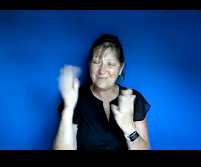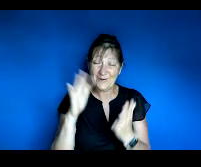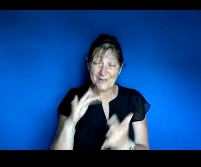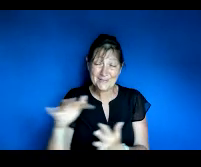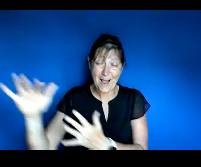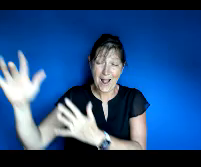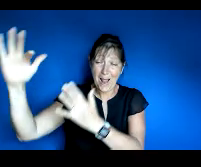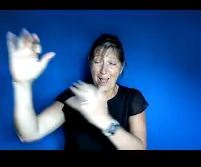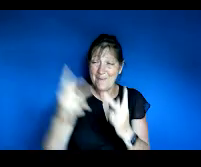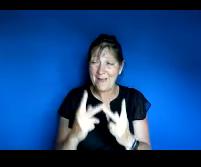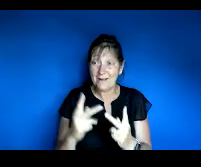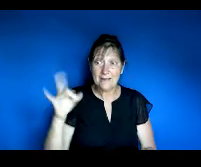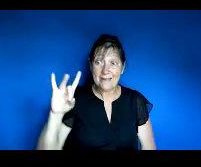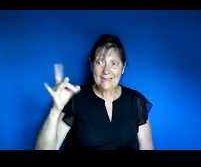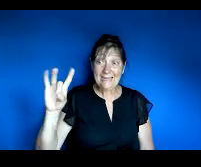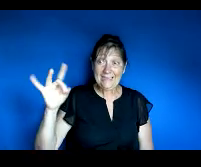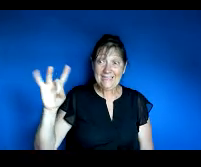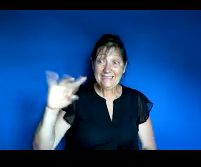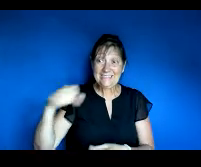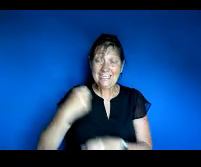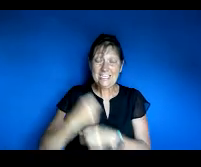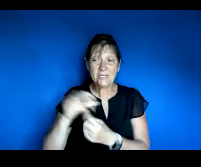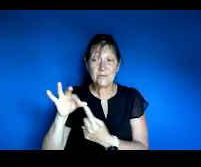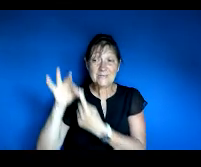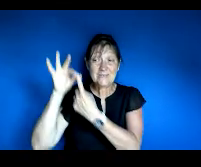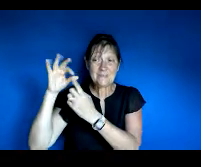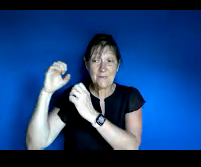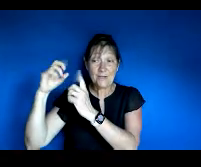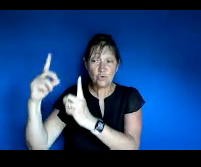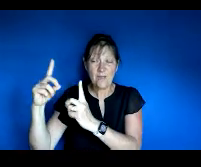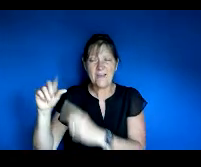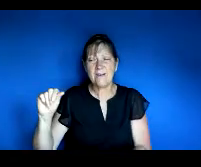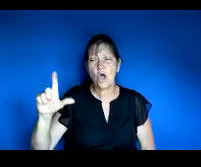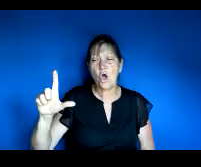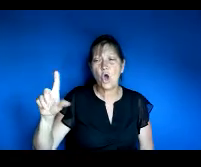I spent 18 years in a special education, alternative education environment,